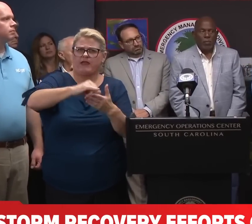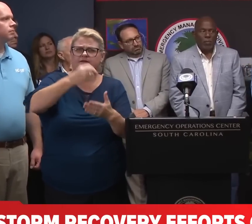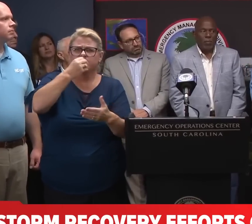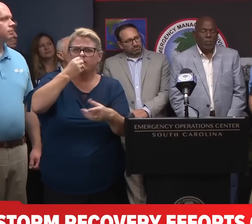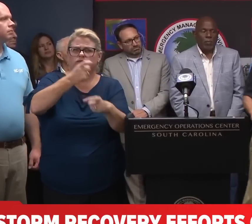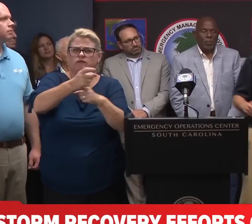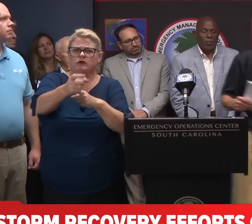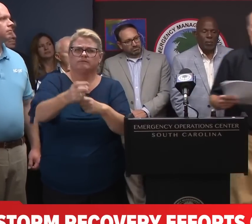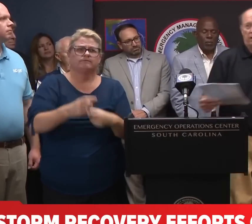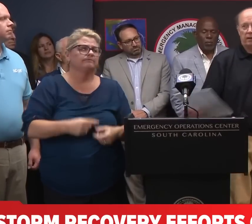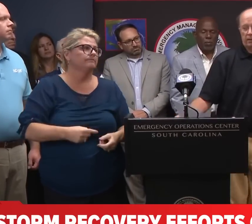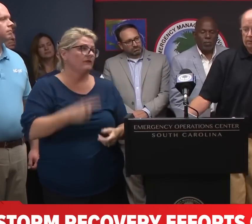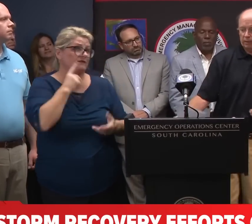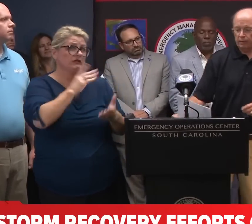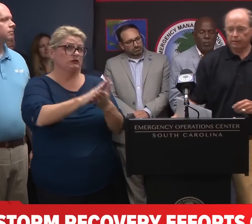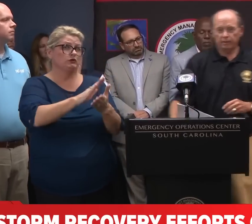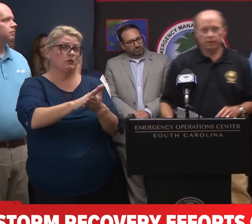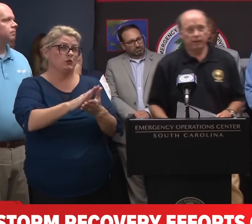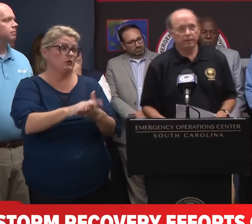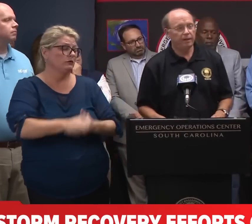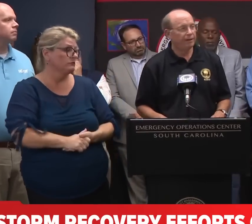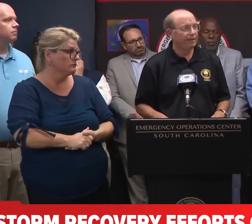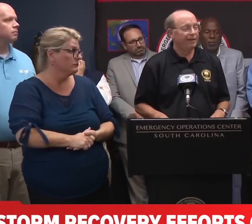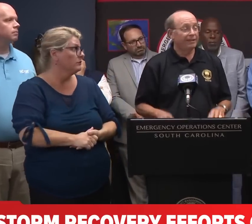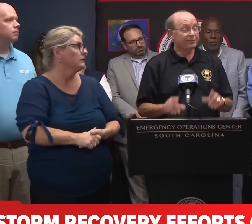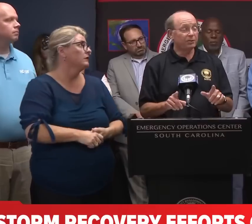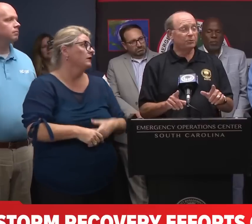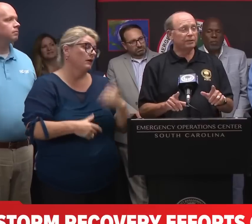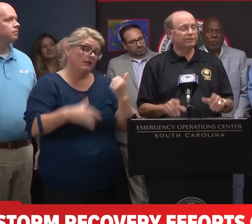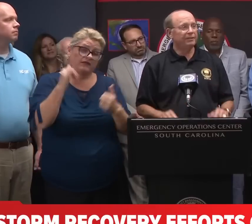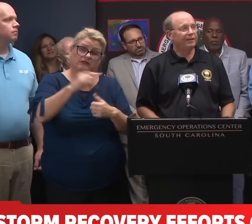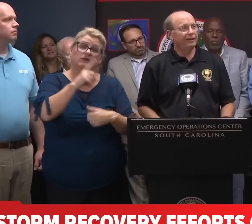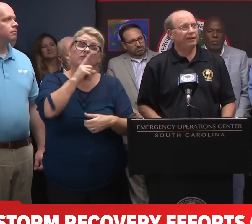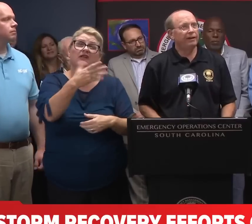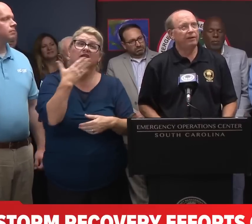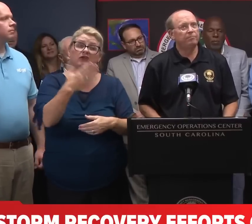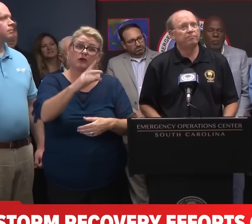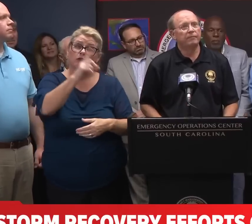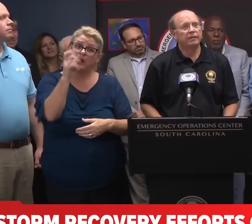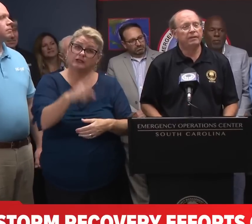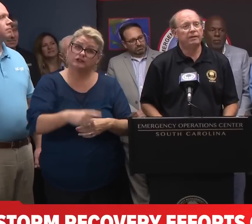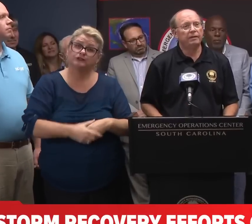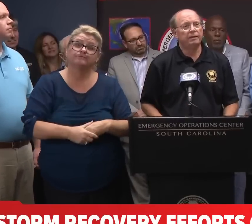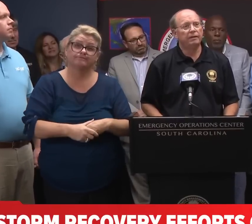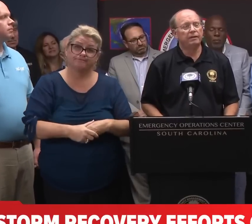school? Uh, a lot. That's a good question. Um, the, uh,